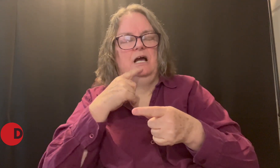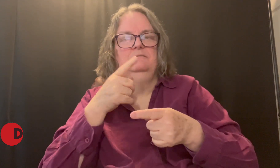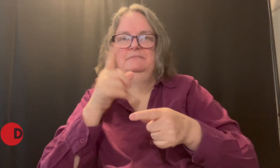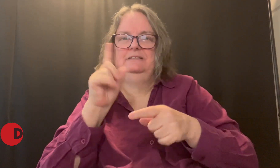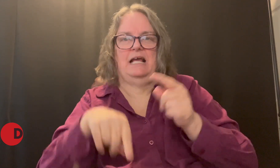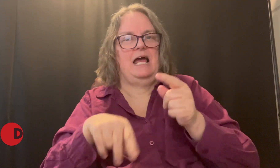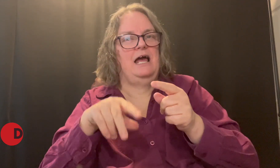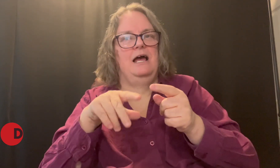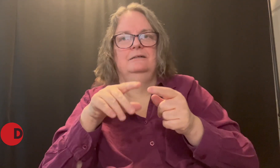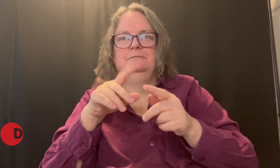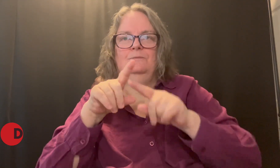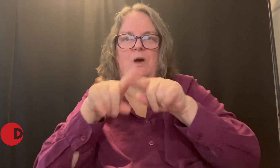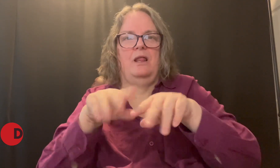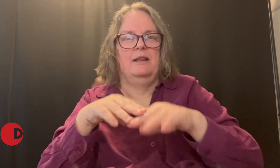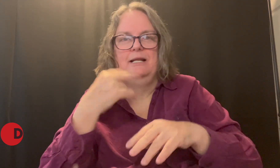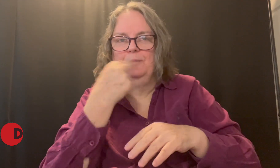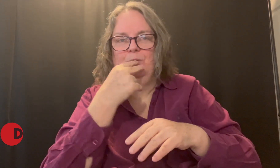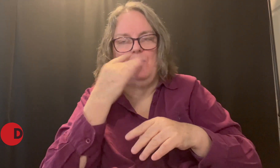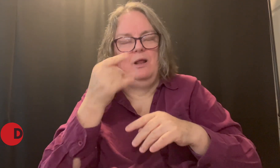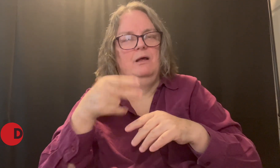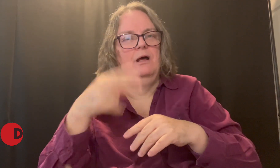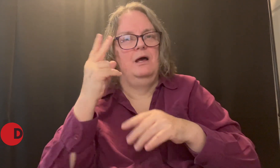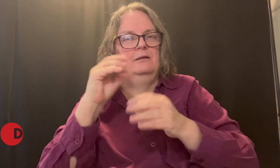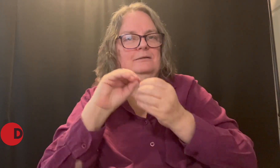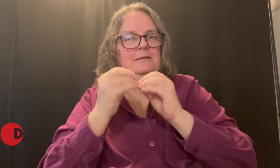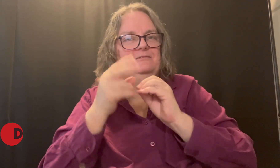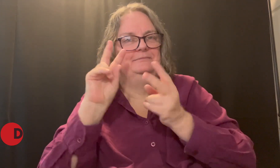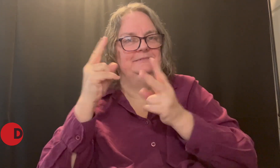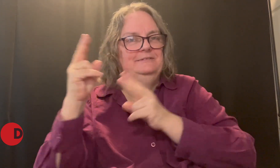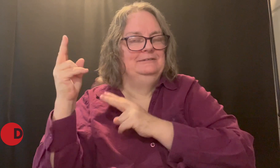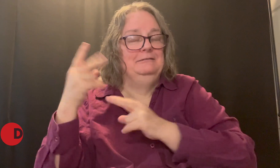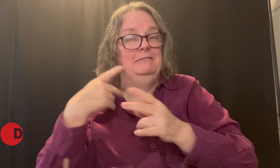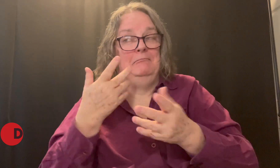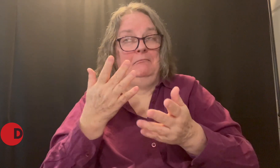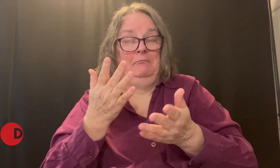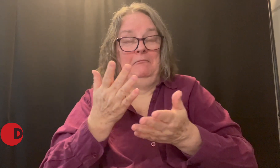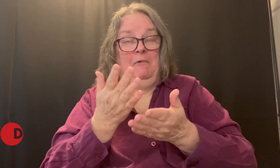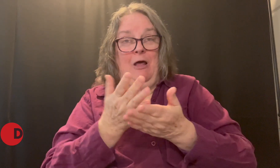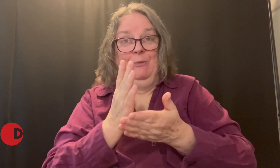which you cannot measure. I saw on the document where CHS says you can't rely